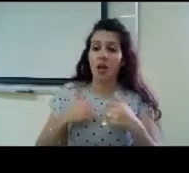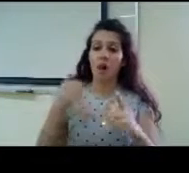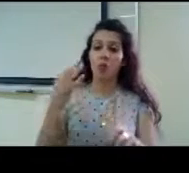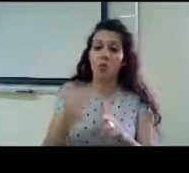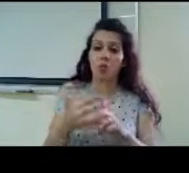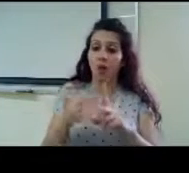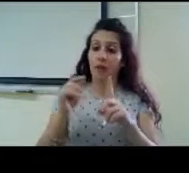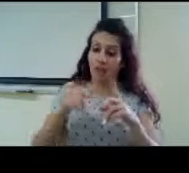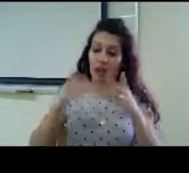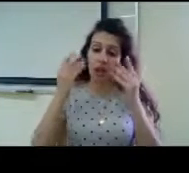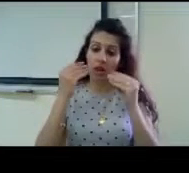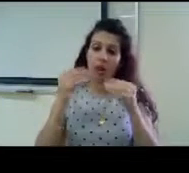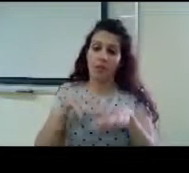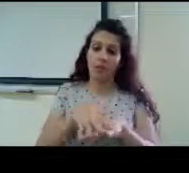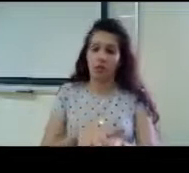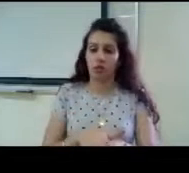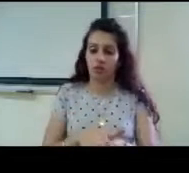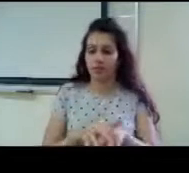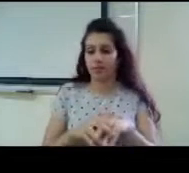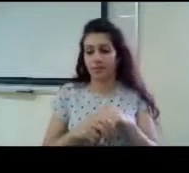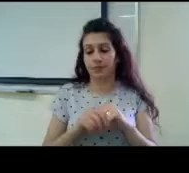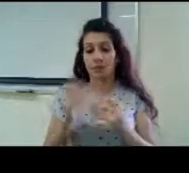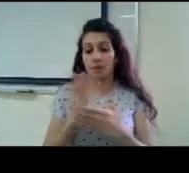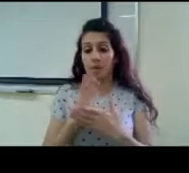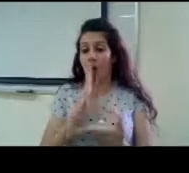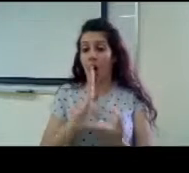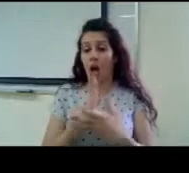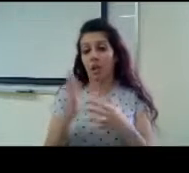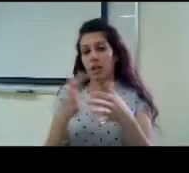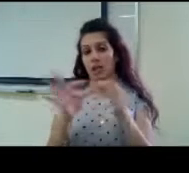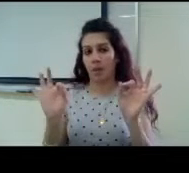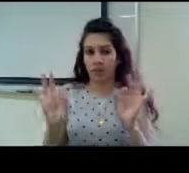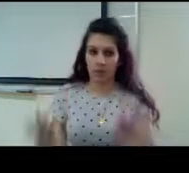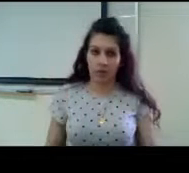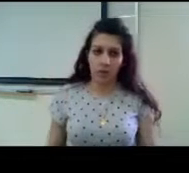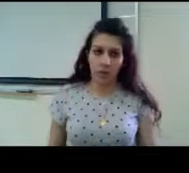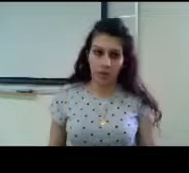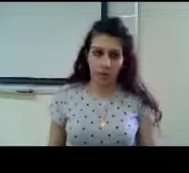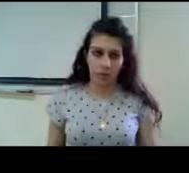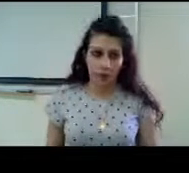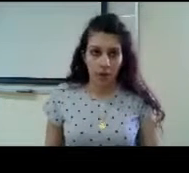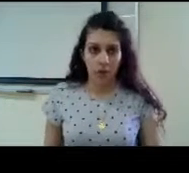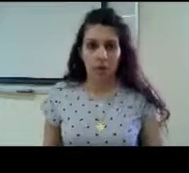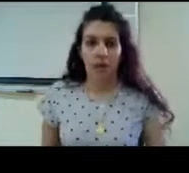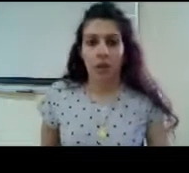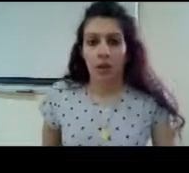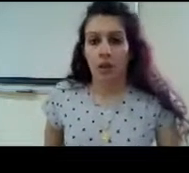finish off in front of you there's a matrix or the disability inclusive